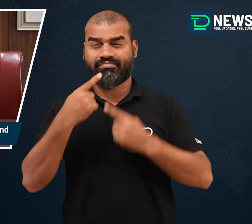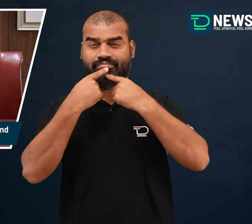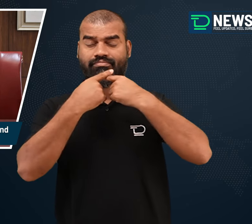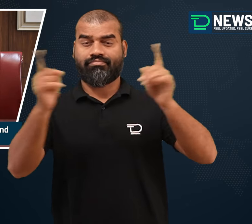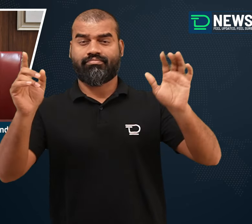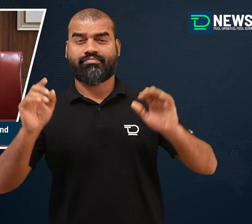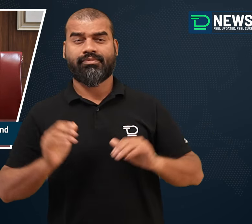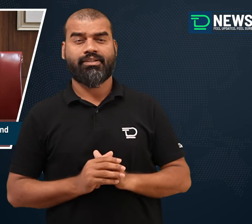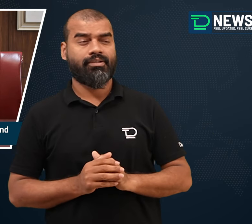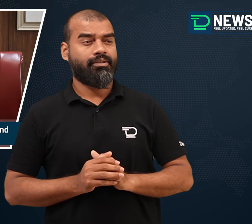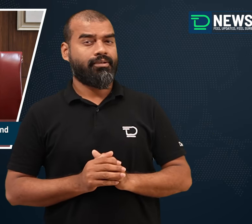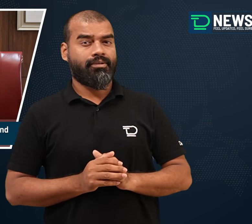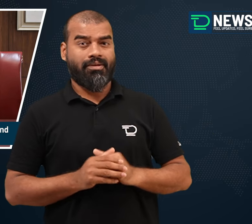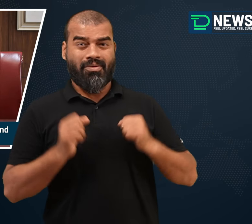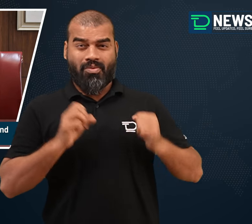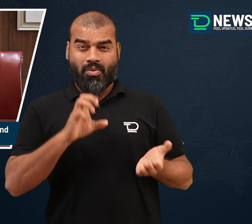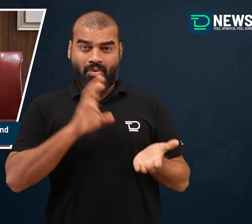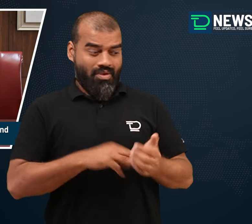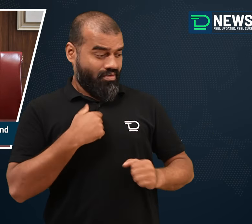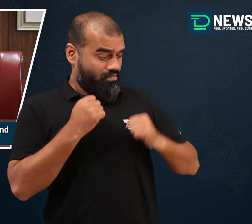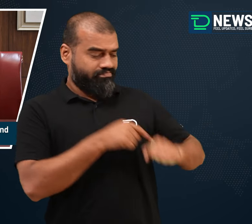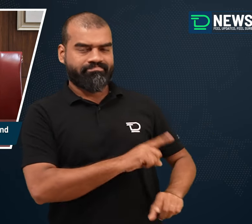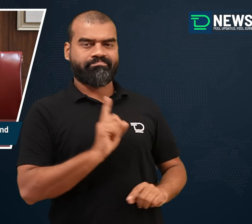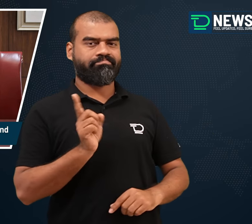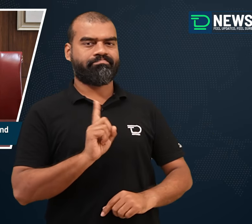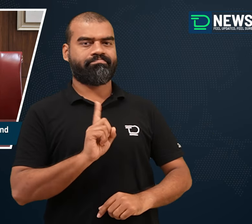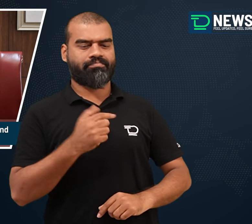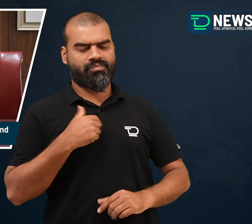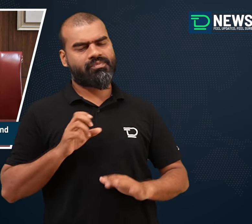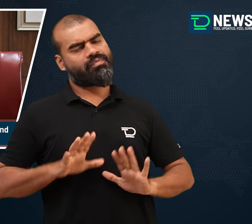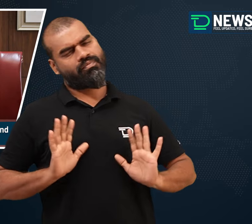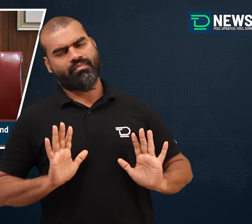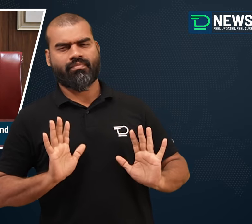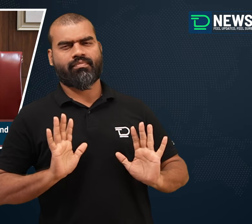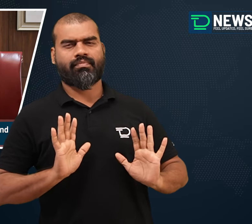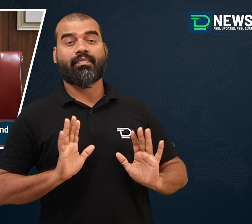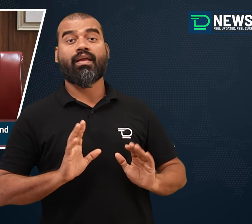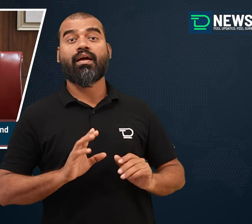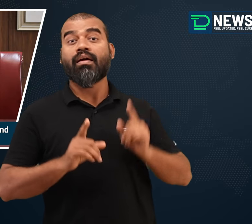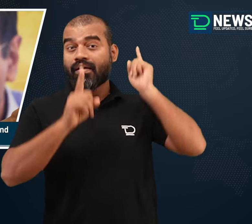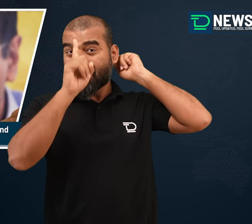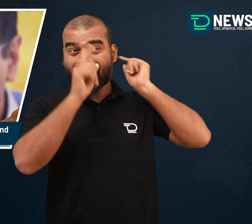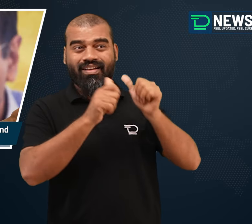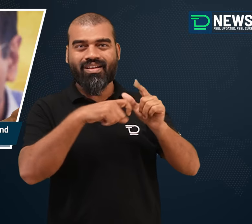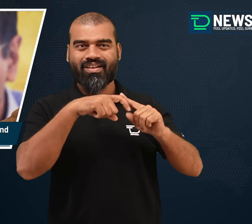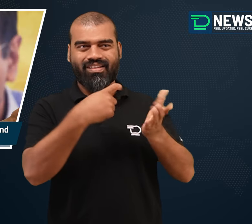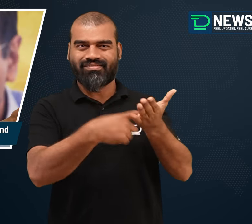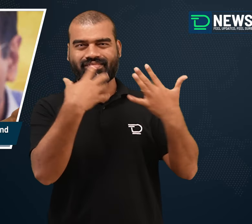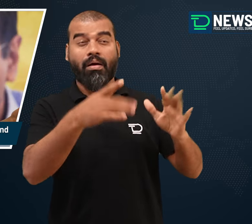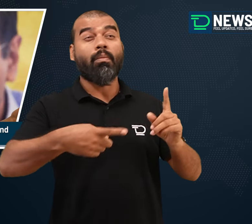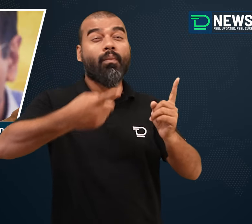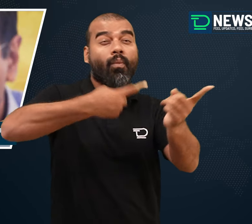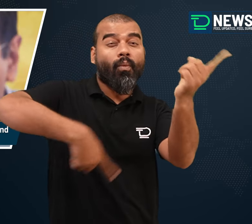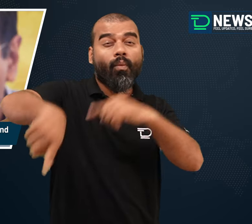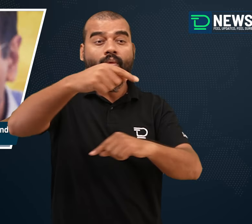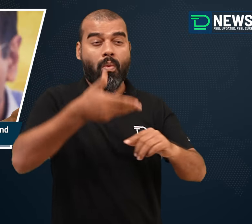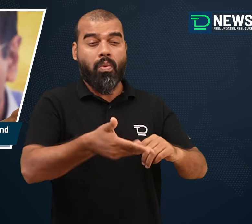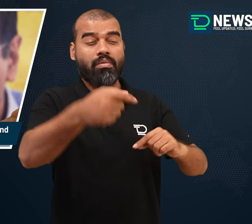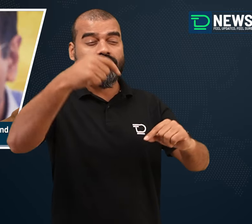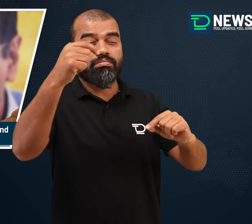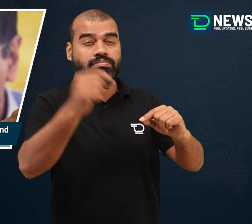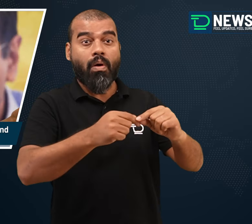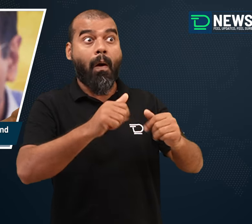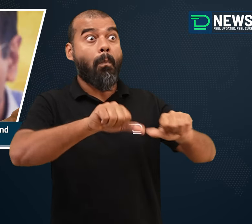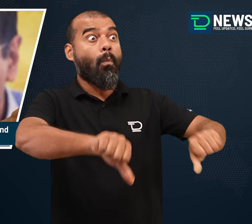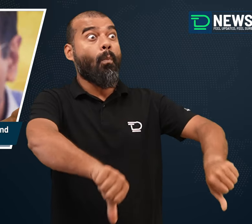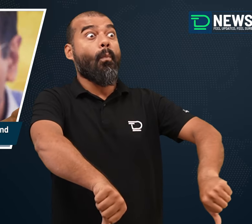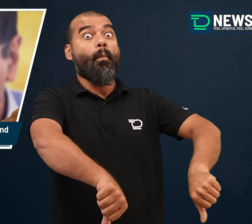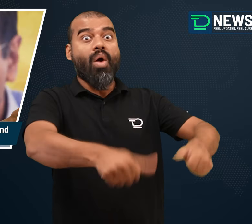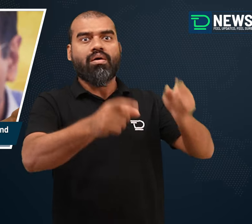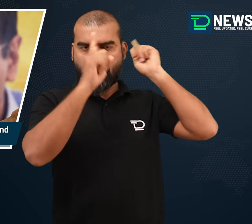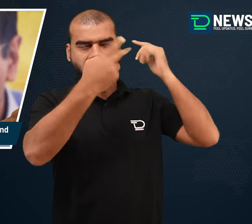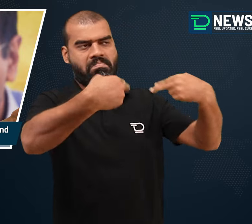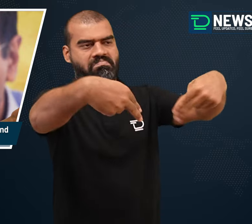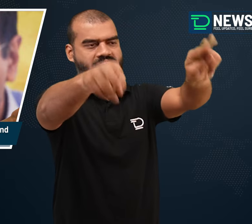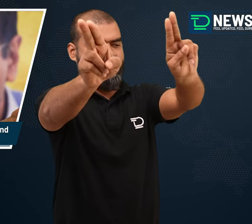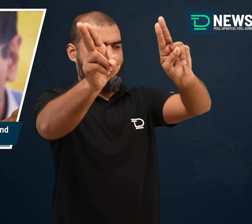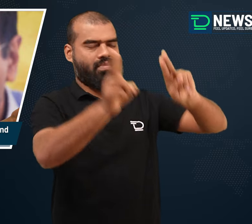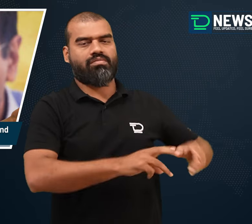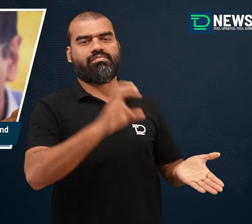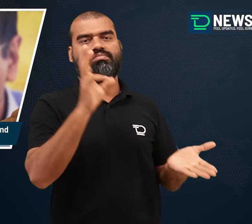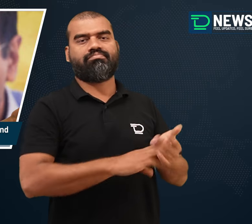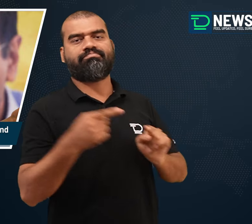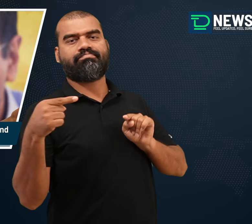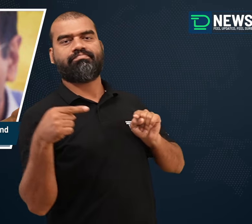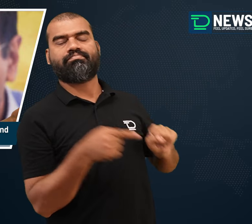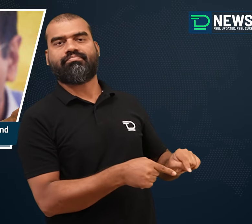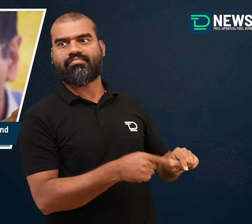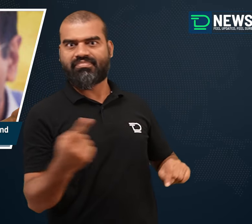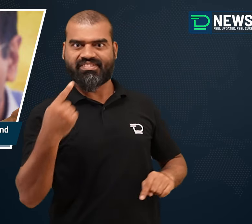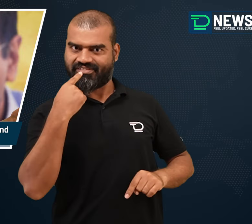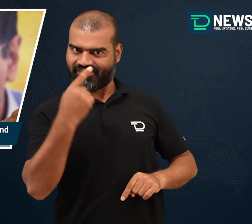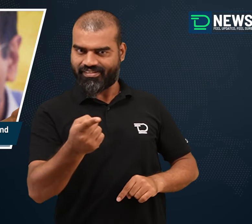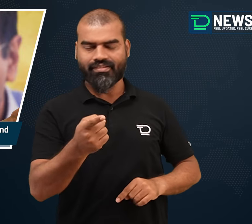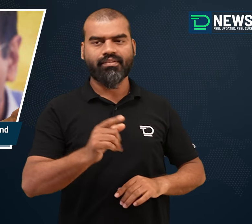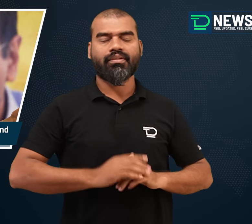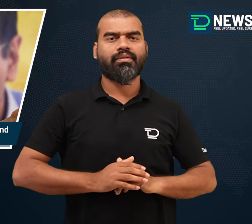Atishi announced that the Chief Minister's chair is being vacated for Arvind Kejriwal to return.